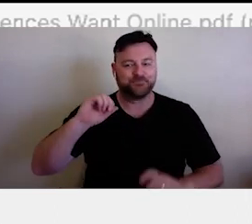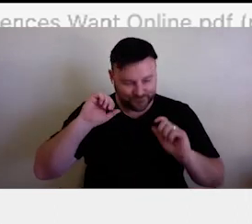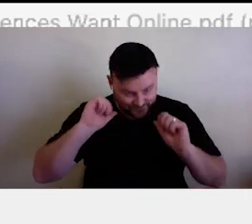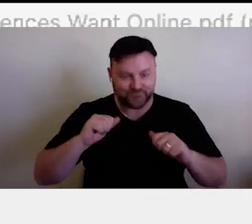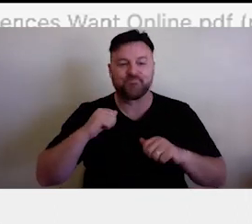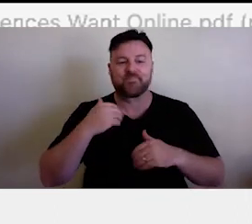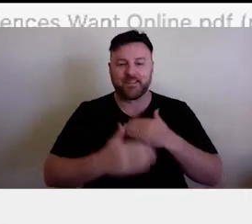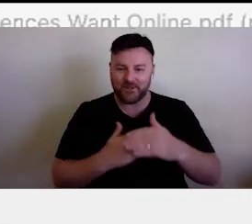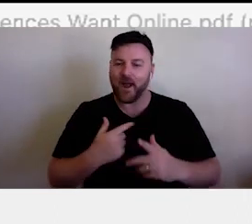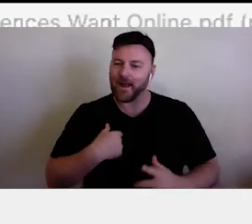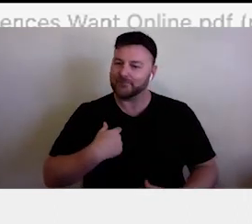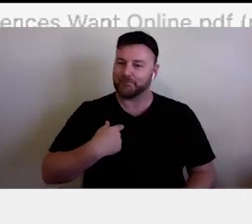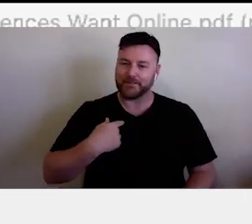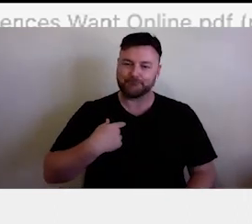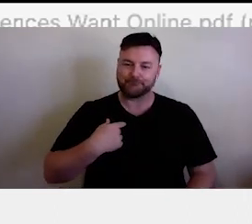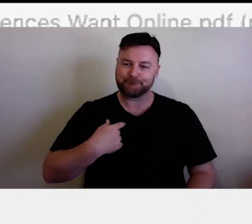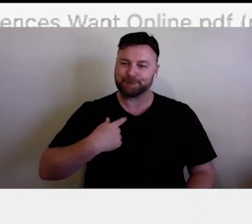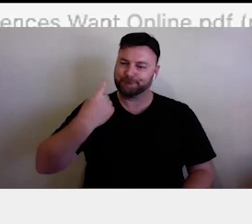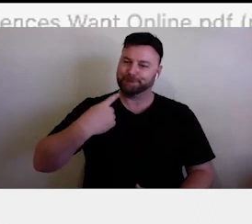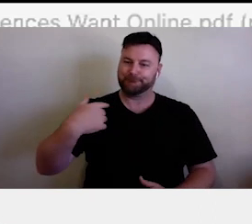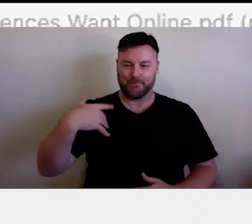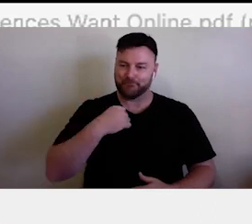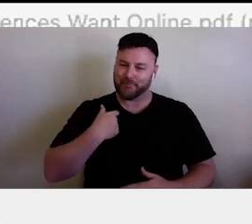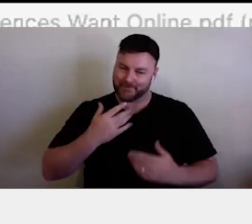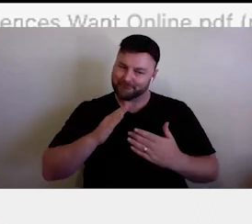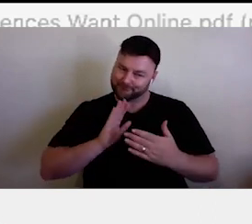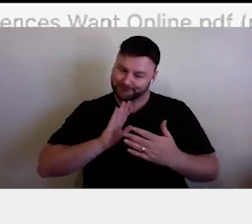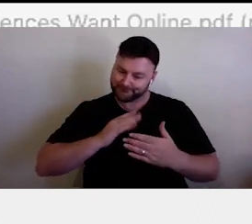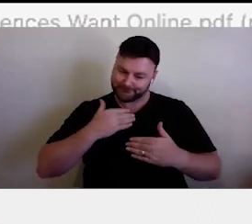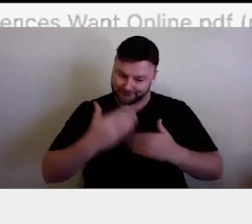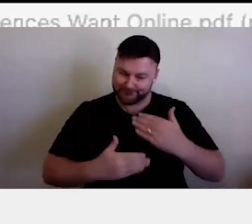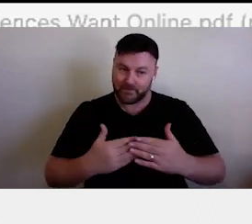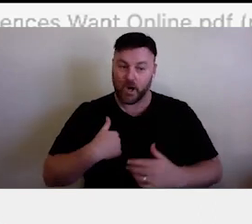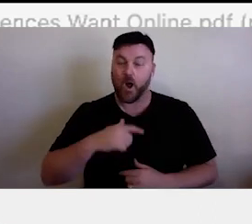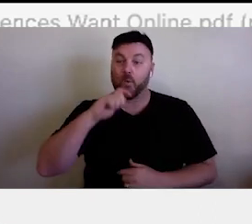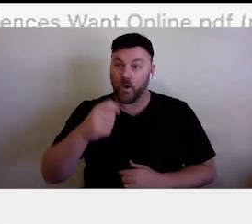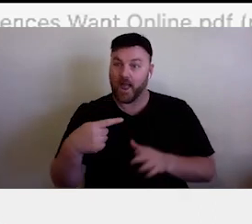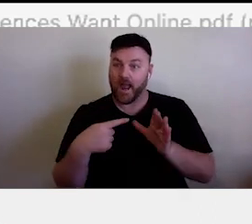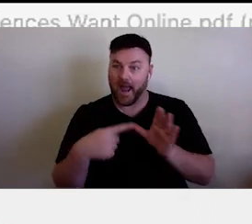I'm going to answer that question in about 25 minutes time. I have one